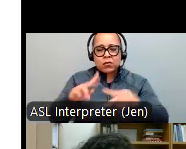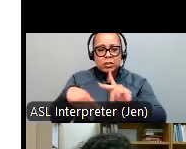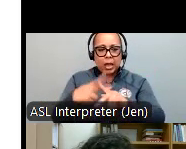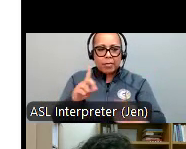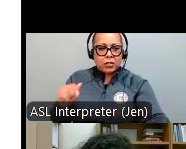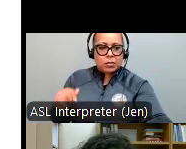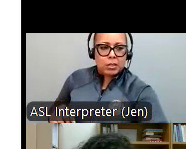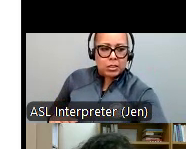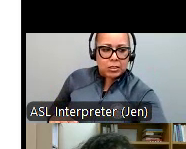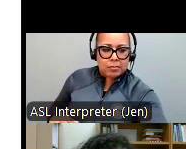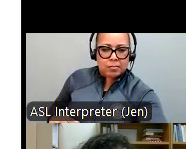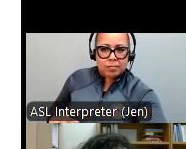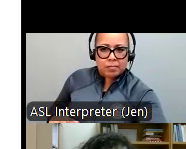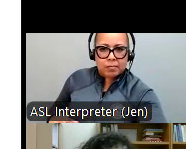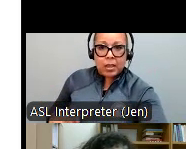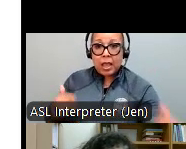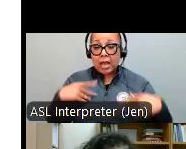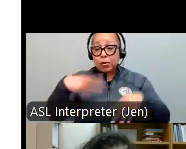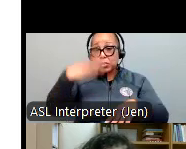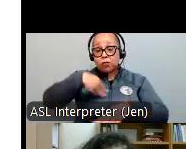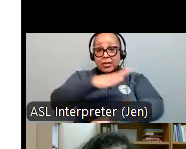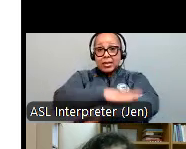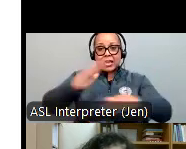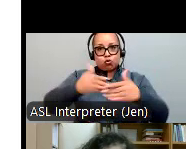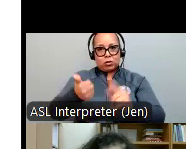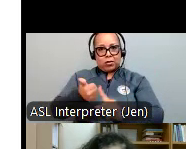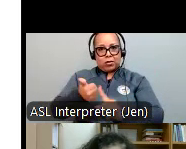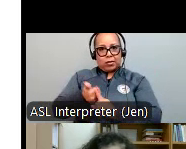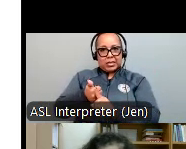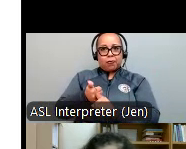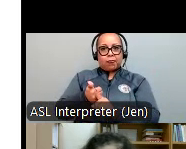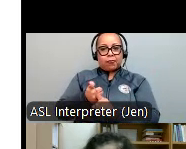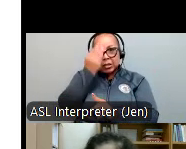is to have the person at the front desk introduce themselves and share their role.